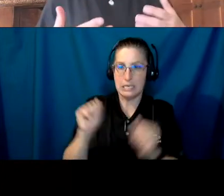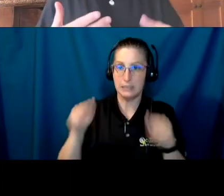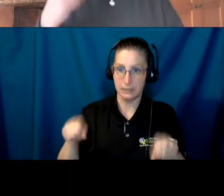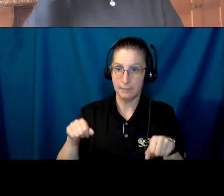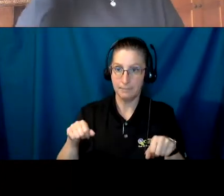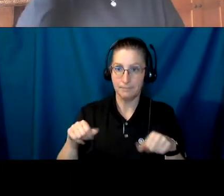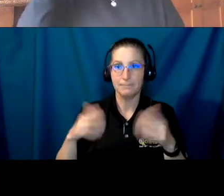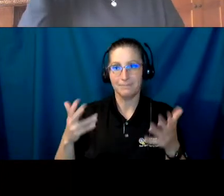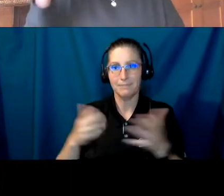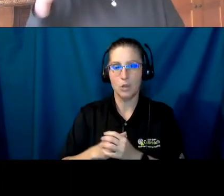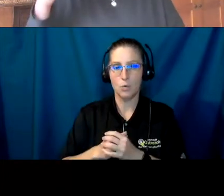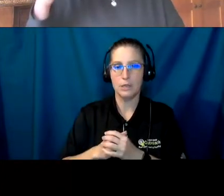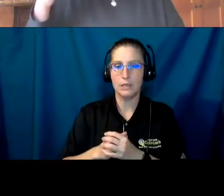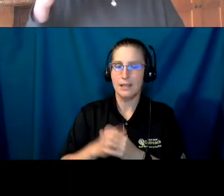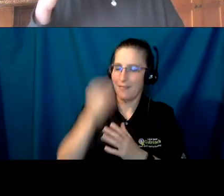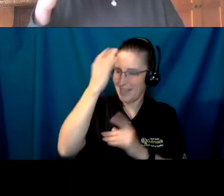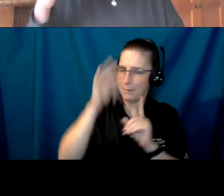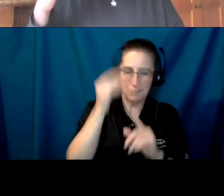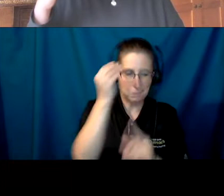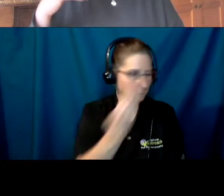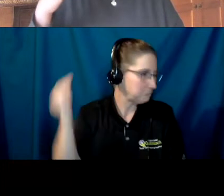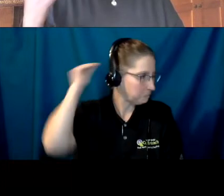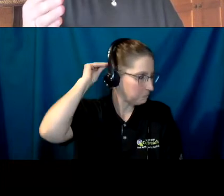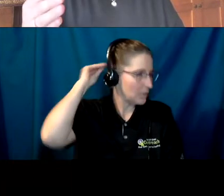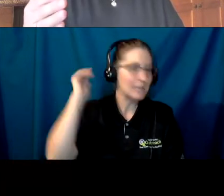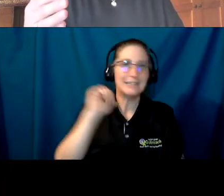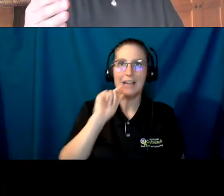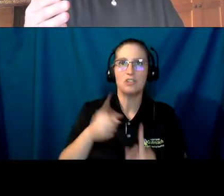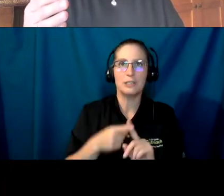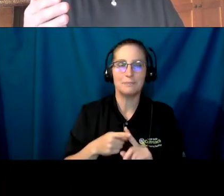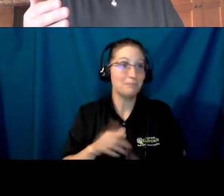I just want you to be mindful of that, because I don't think it's just as easy as thinking